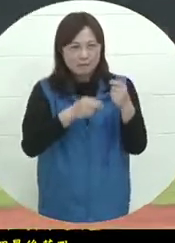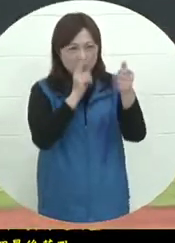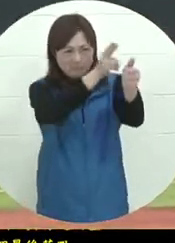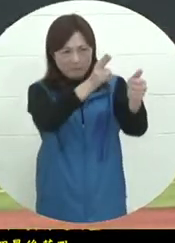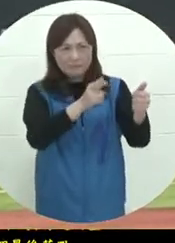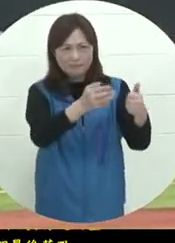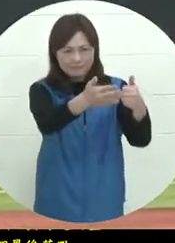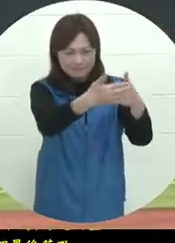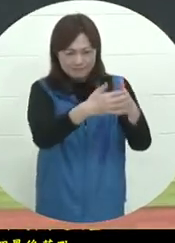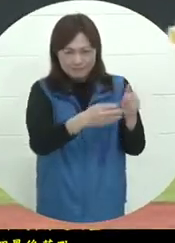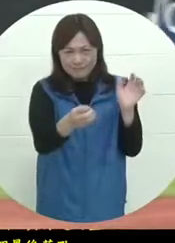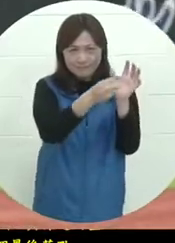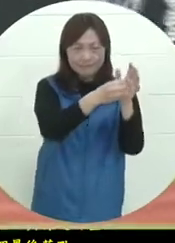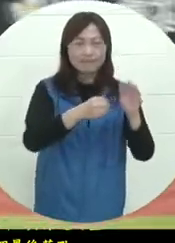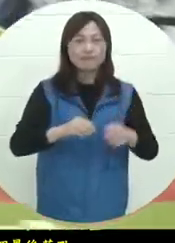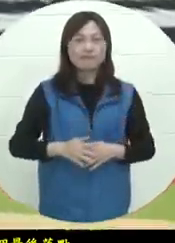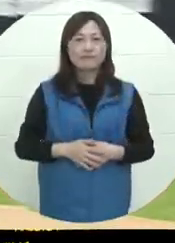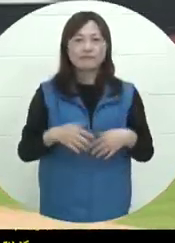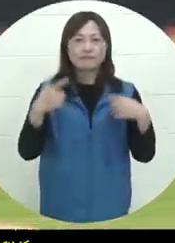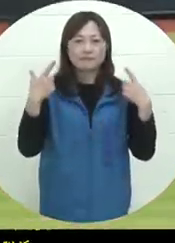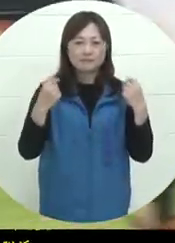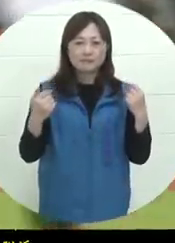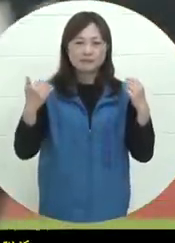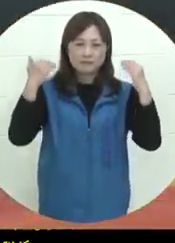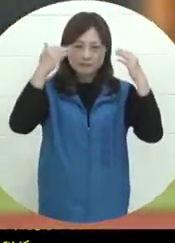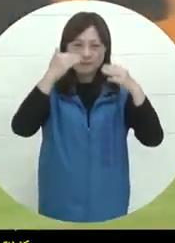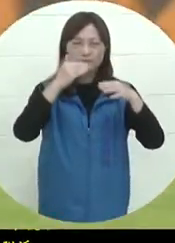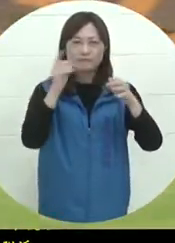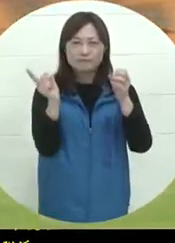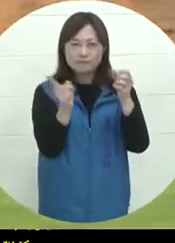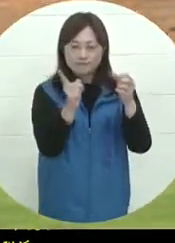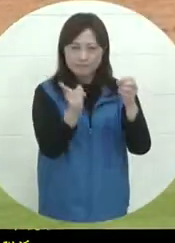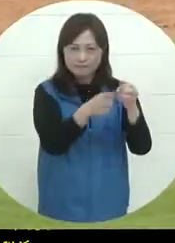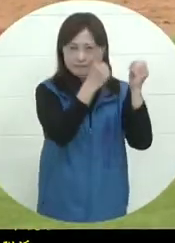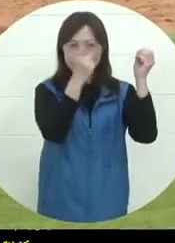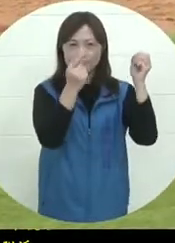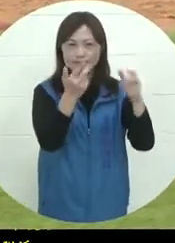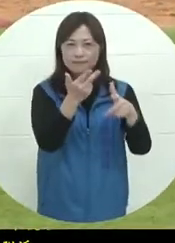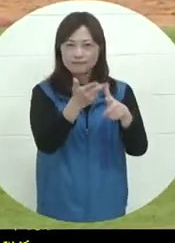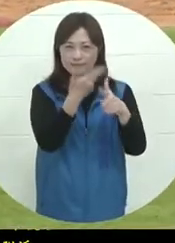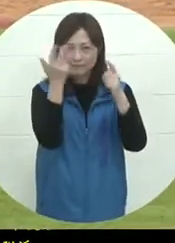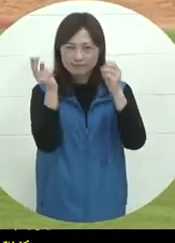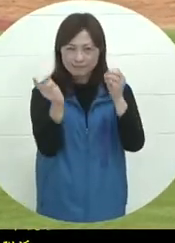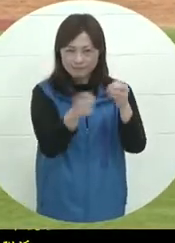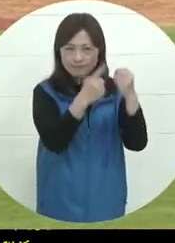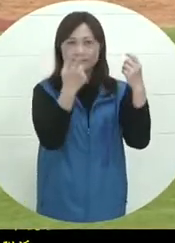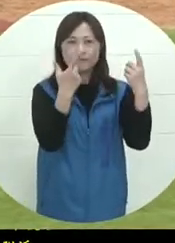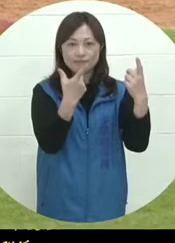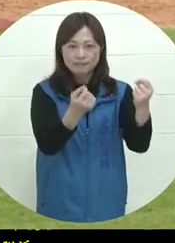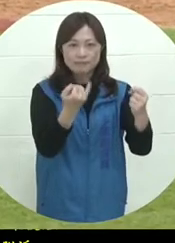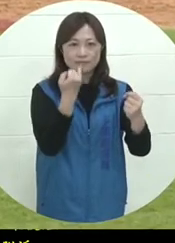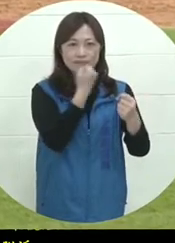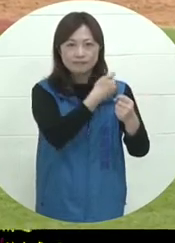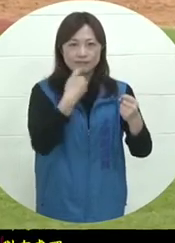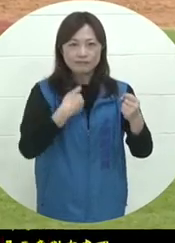Basically, the results were above a bat. Or when we saw a straight bat, it was the same. Maybe. The pitcher will back away from the ball